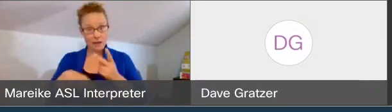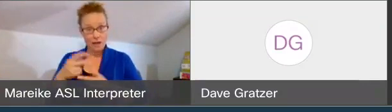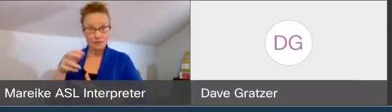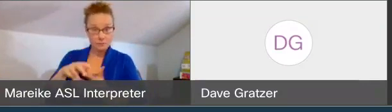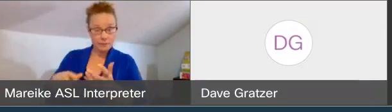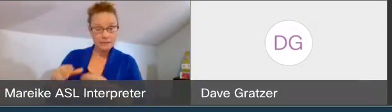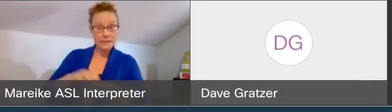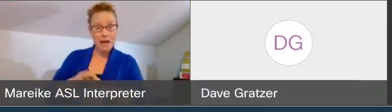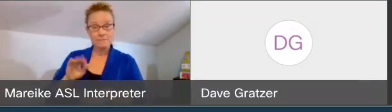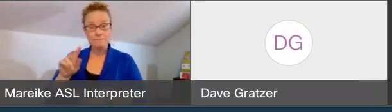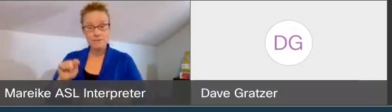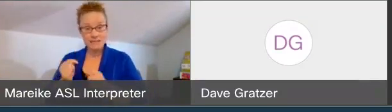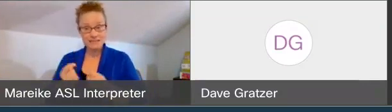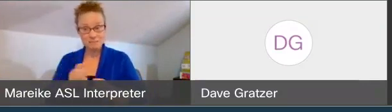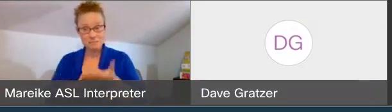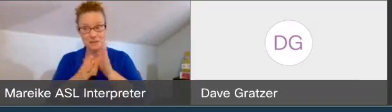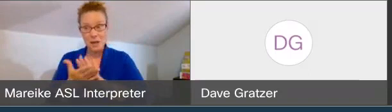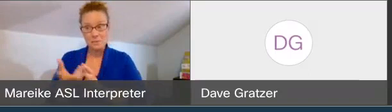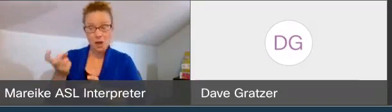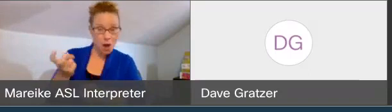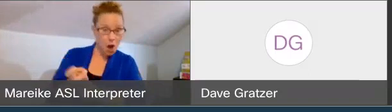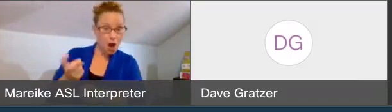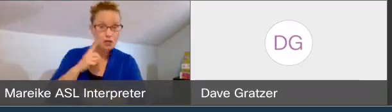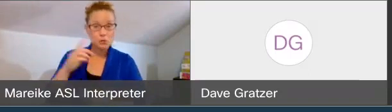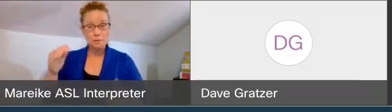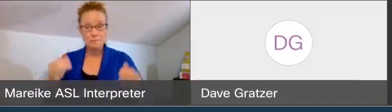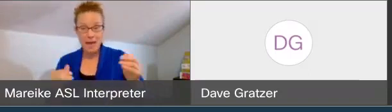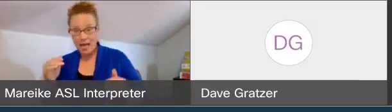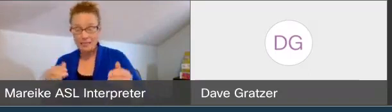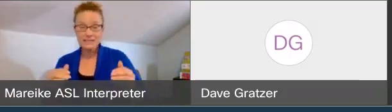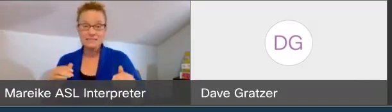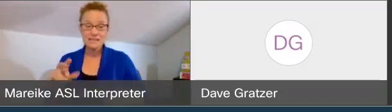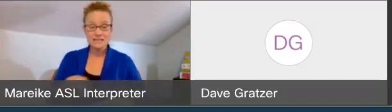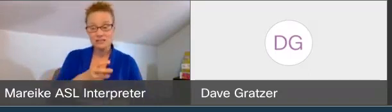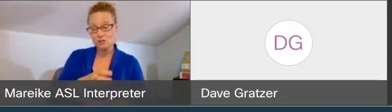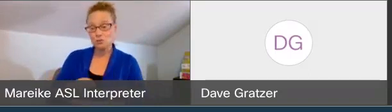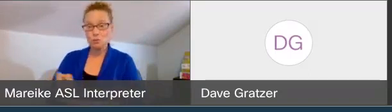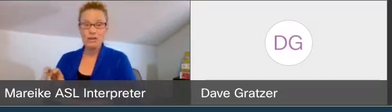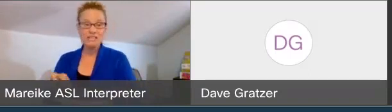does it make it hard to balance and switch between treatment types needed